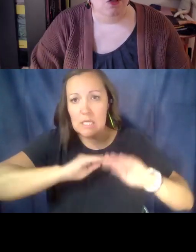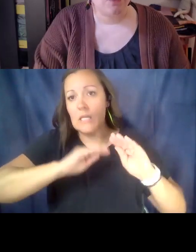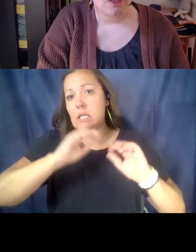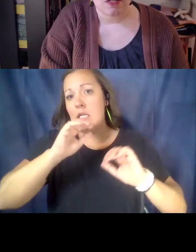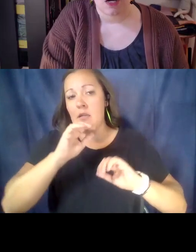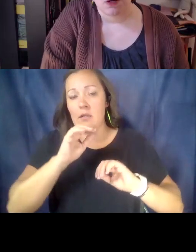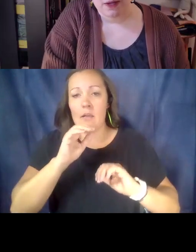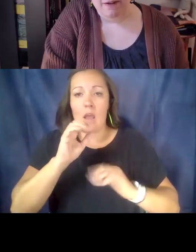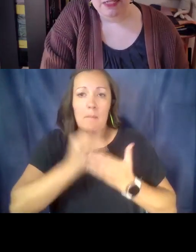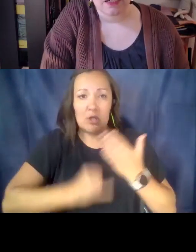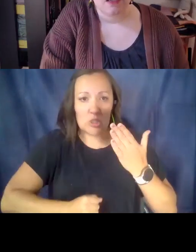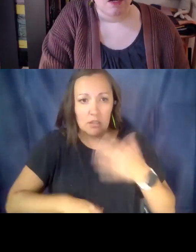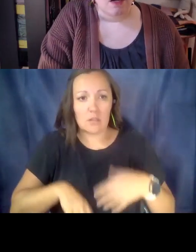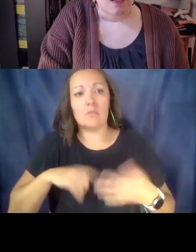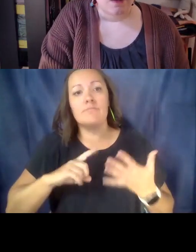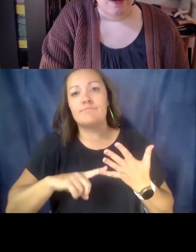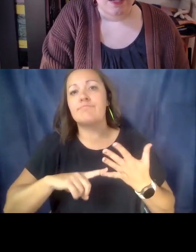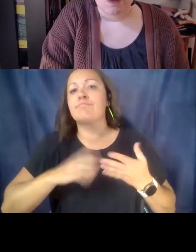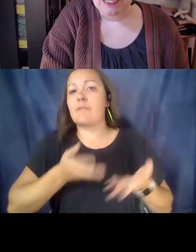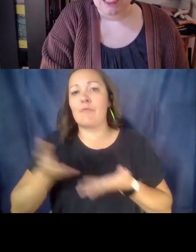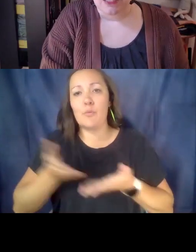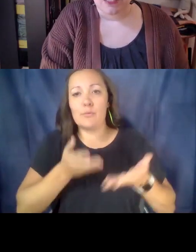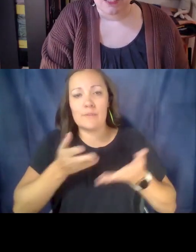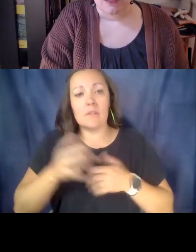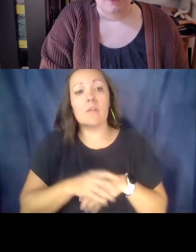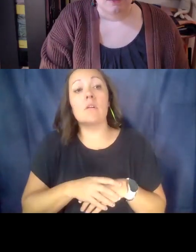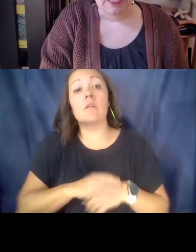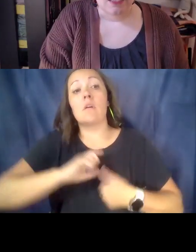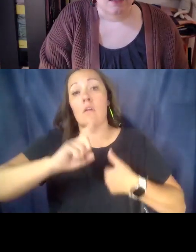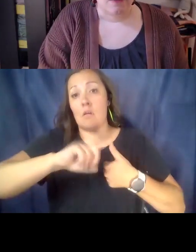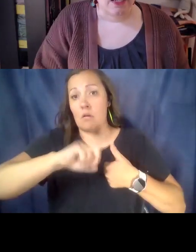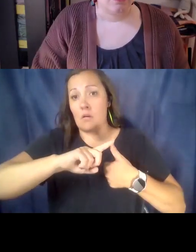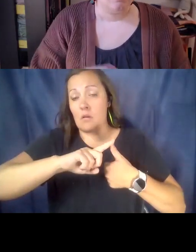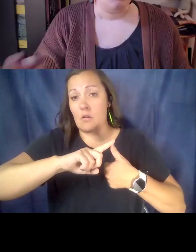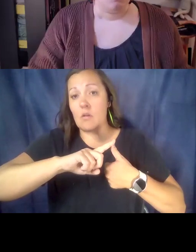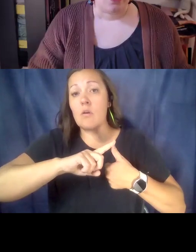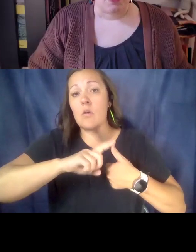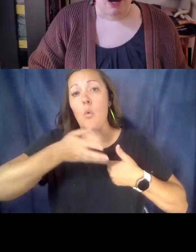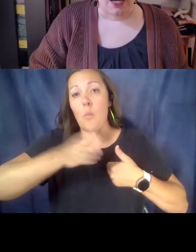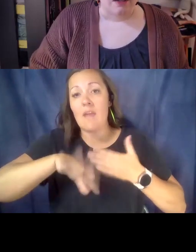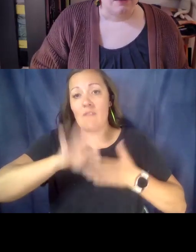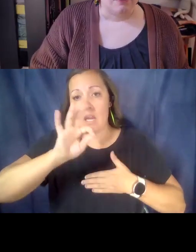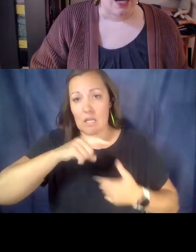first let's talk about way finding. So way finding is basically the idea of like where am I? How can